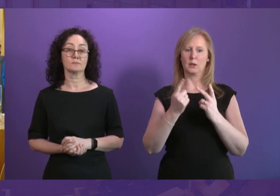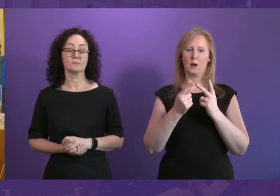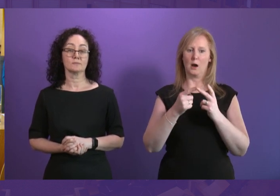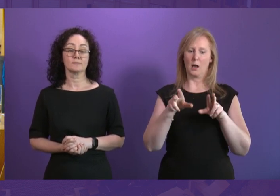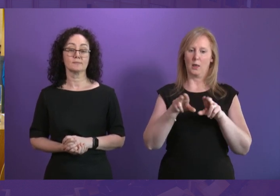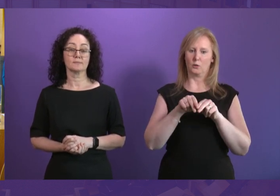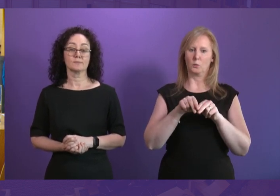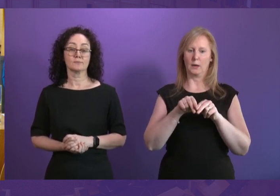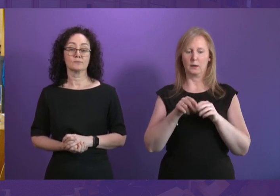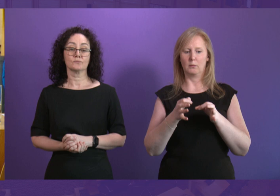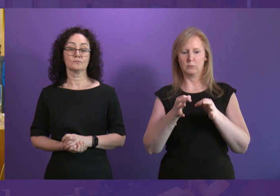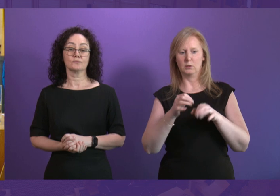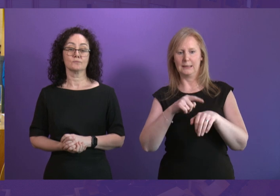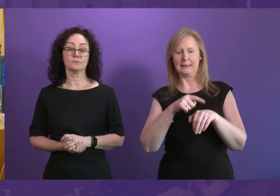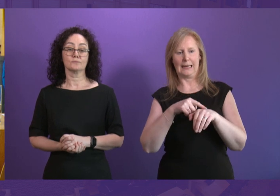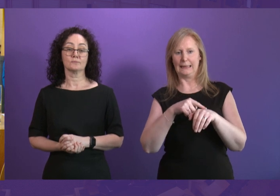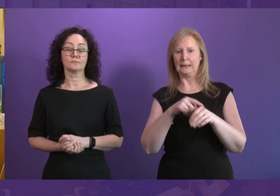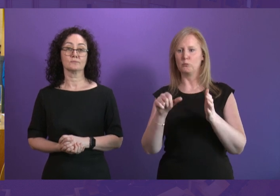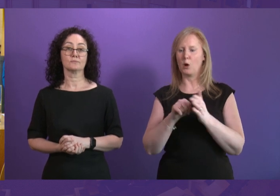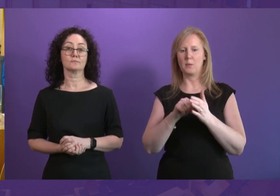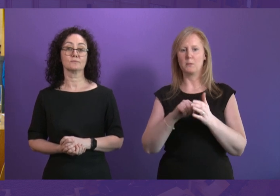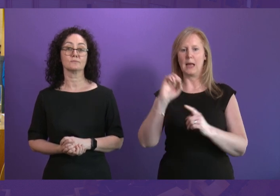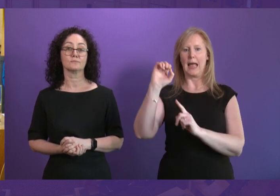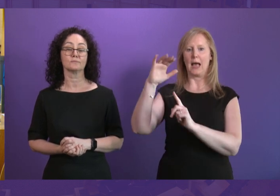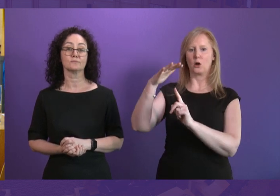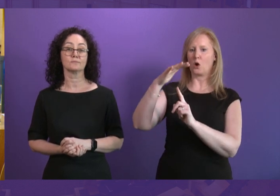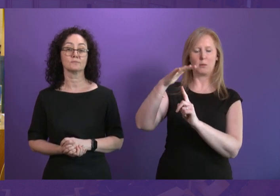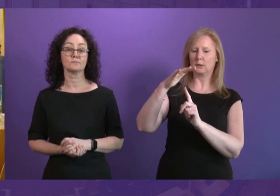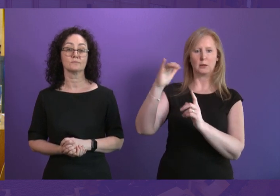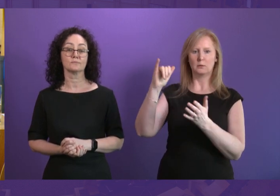The helicopter could not land. Another air ambulance was tasked but would have taken